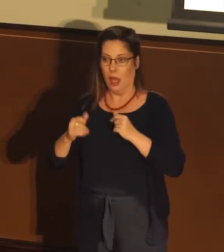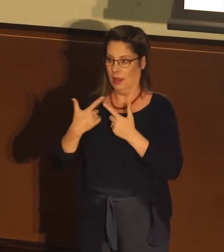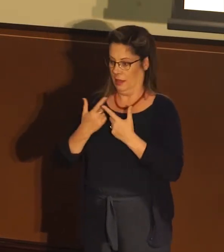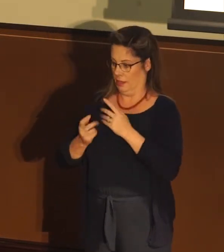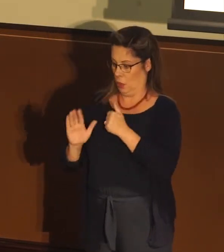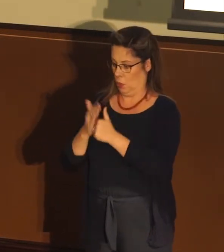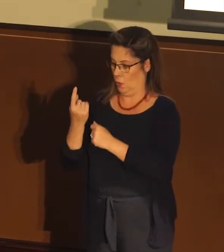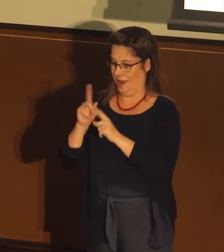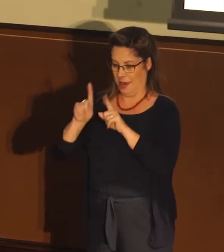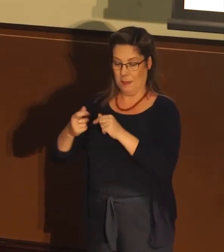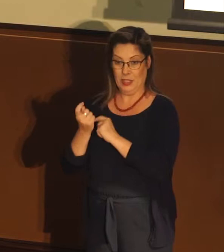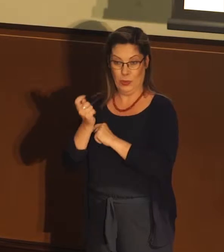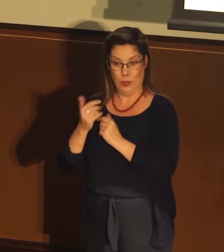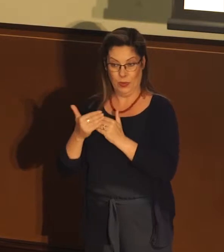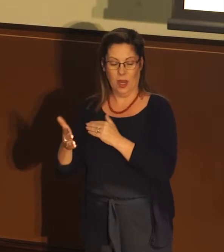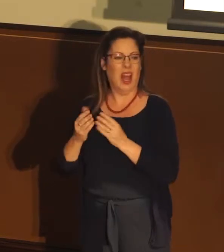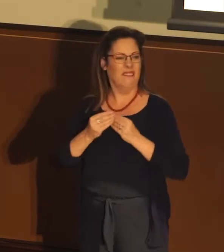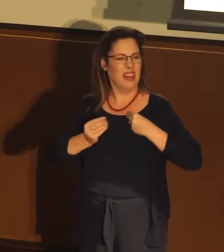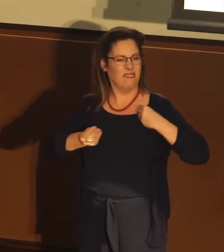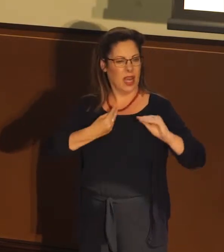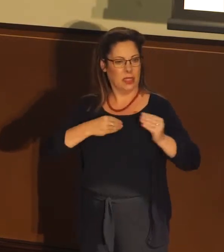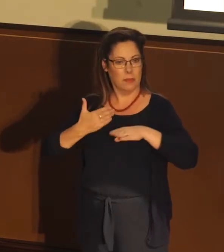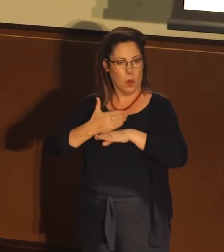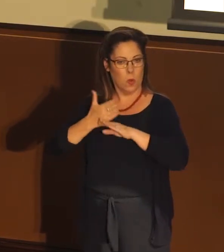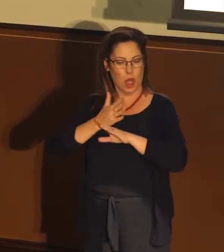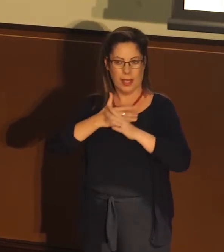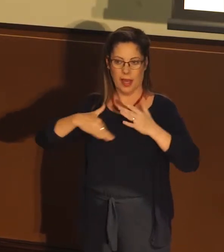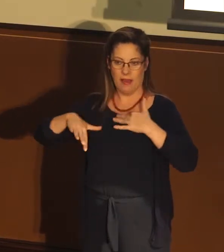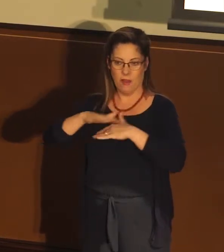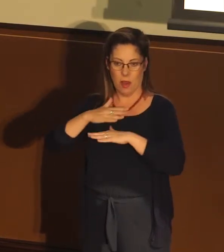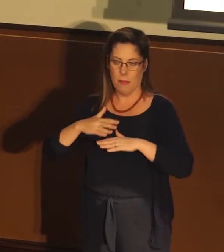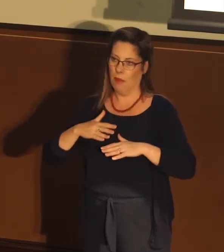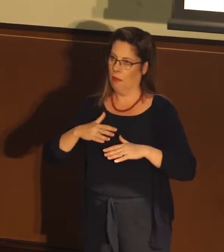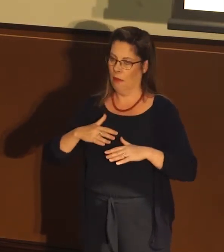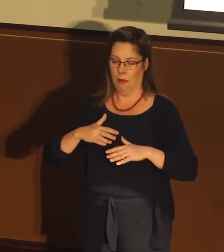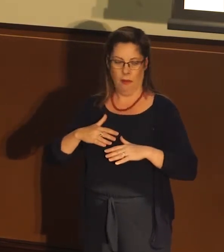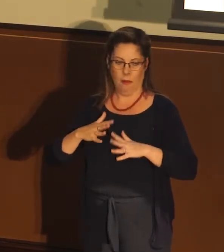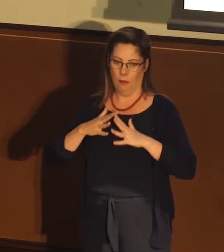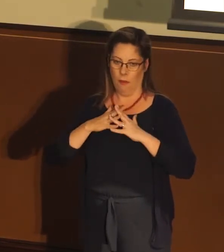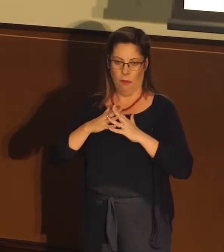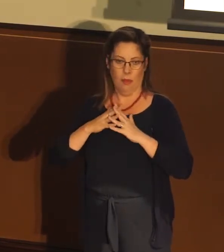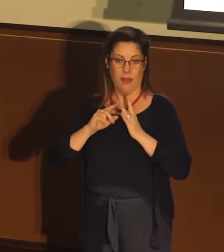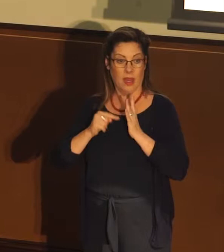To have flexible working arrangements, all the things that we've been hearing about already. And another very exciting thing that came out